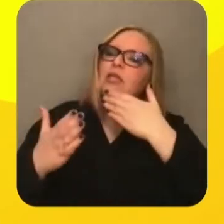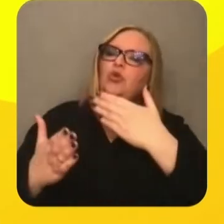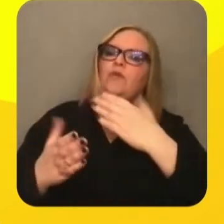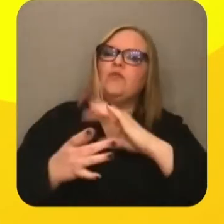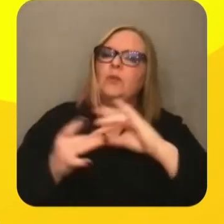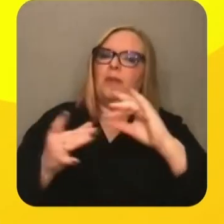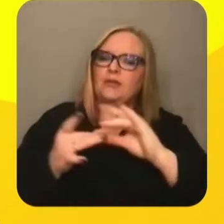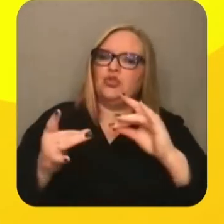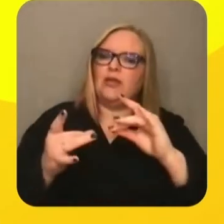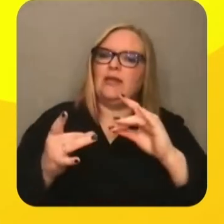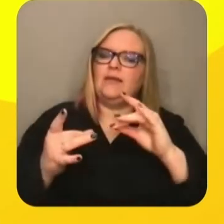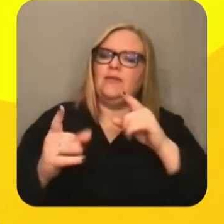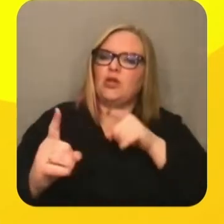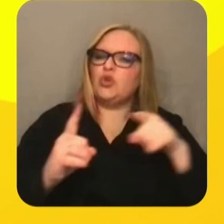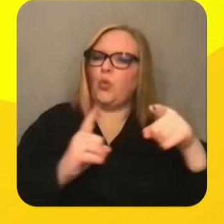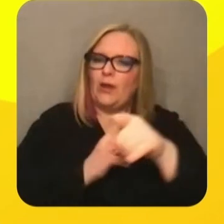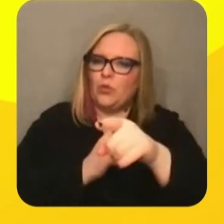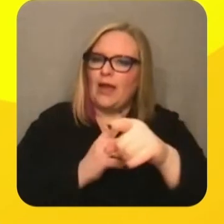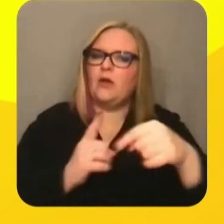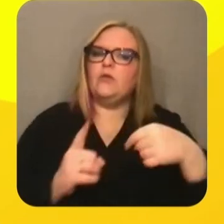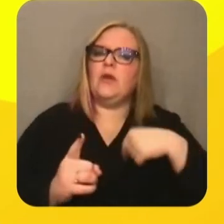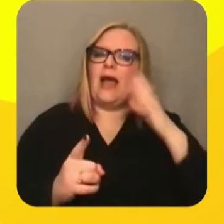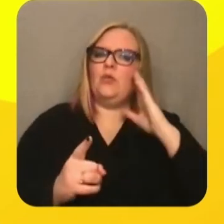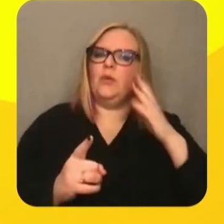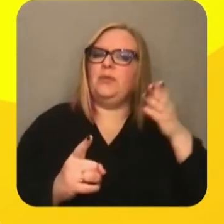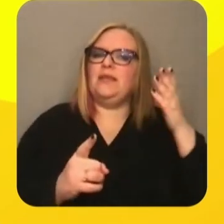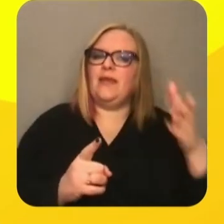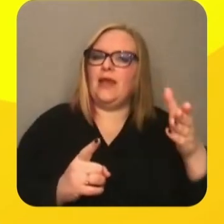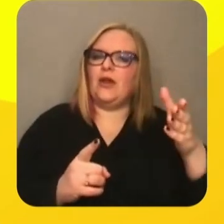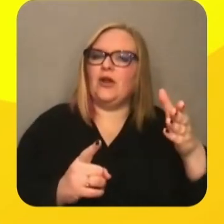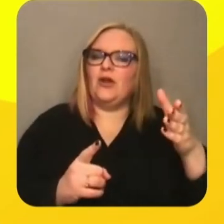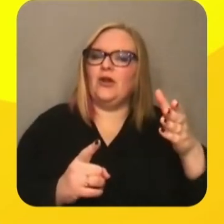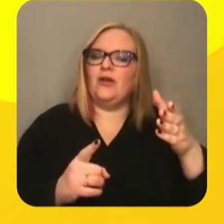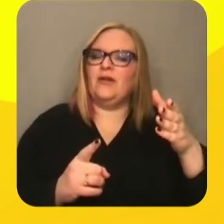And so I'll be at the door tomorrow morning virtual door to